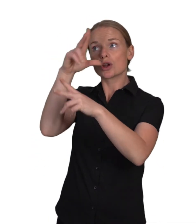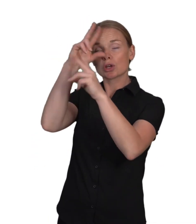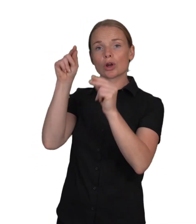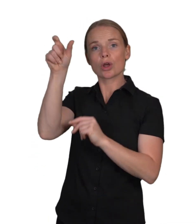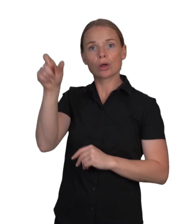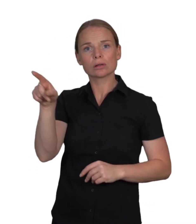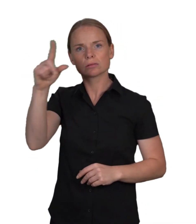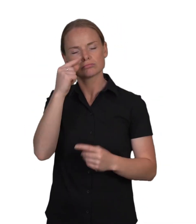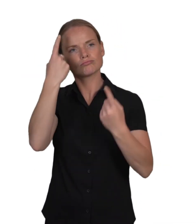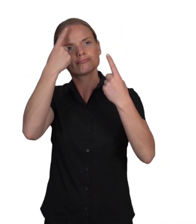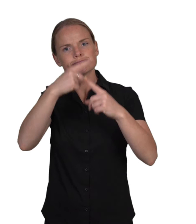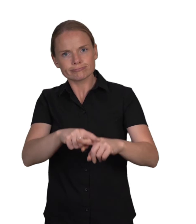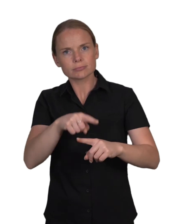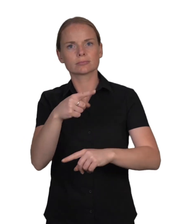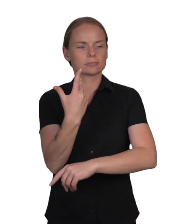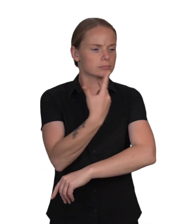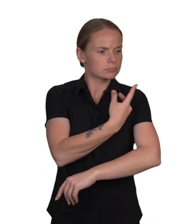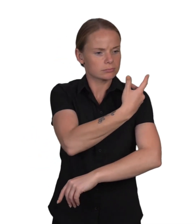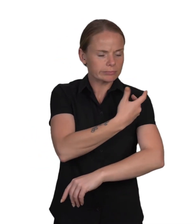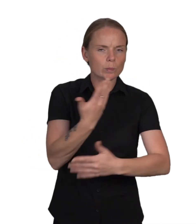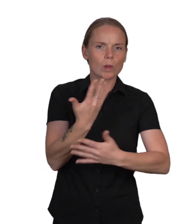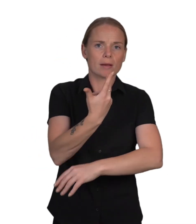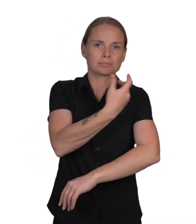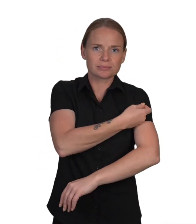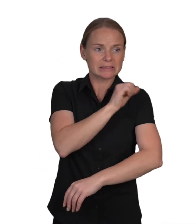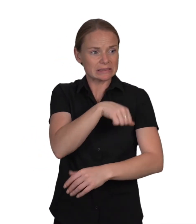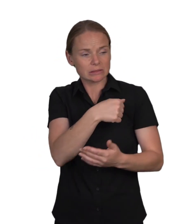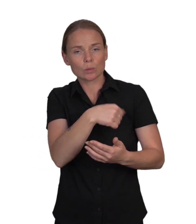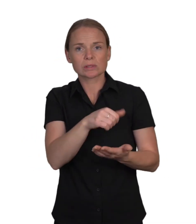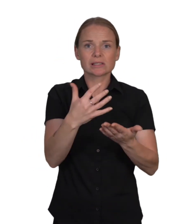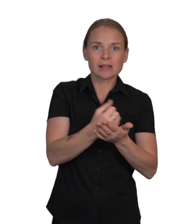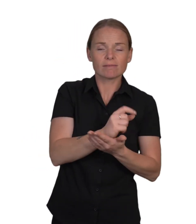Your immunisation provider can help determine whether it is safe